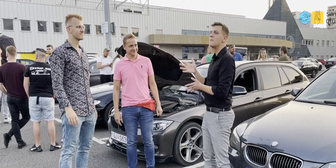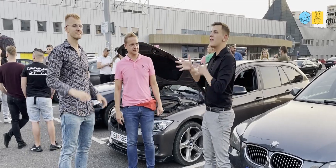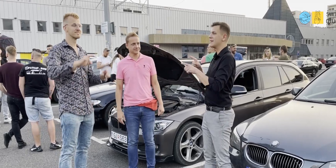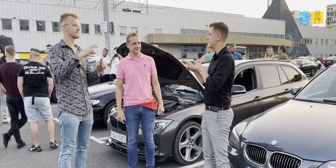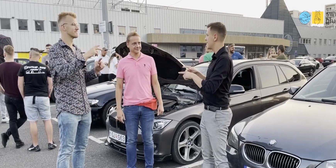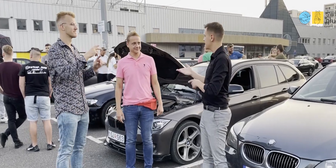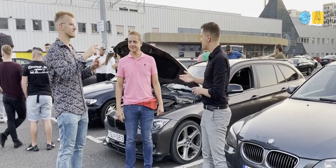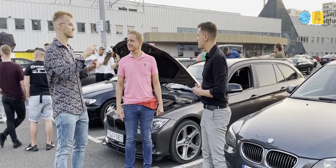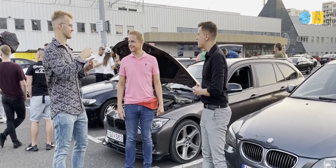with whom? Please introduce yourself.